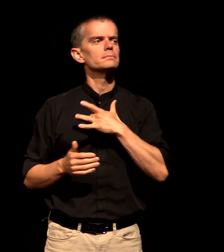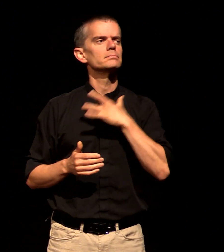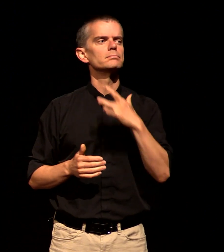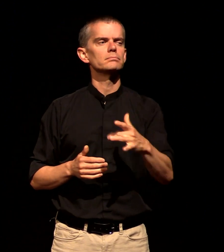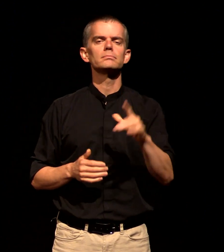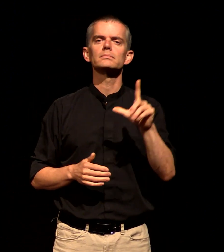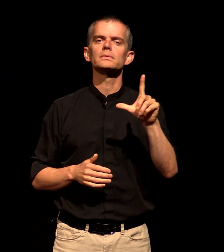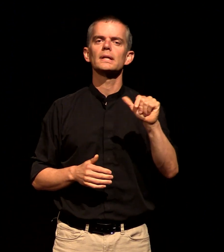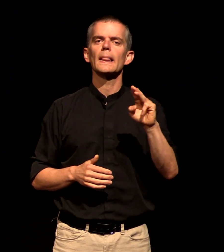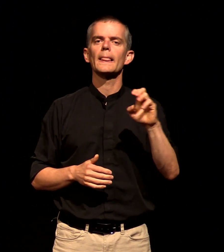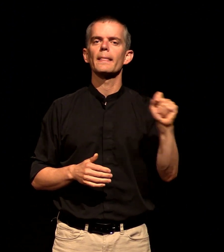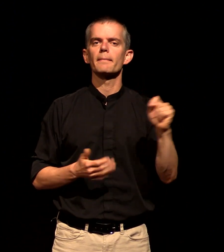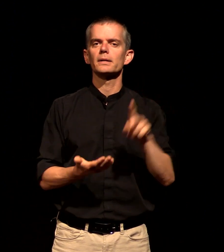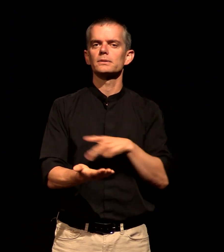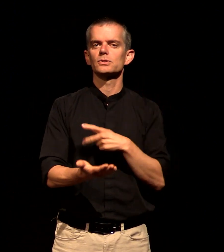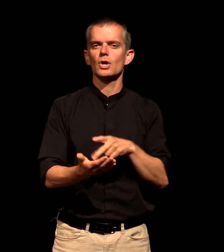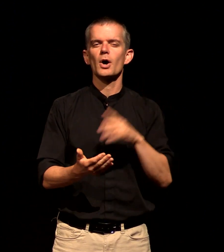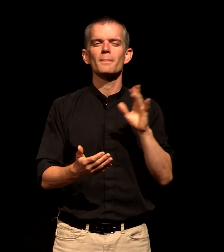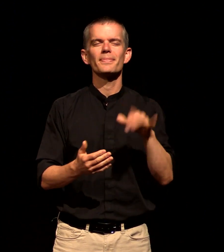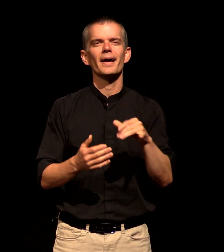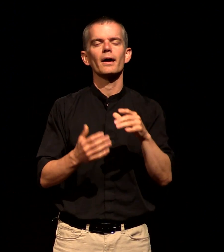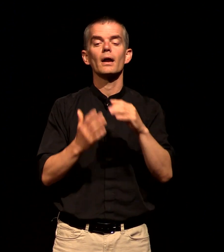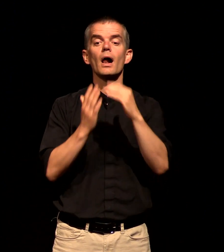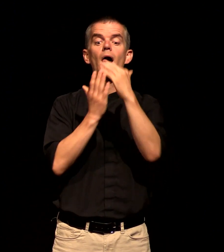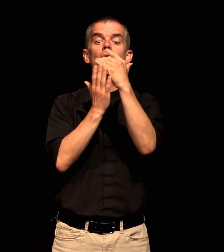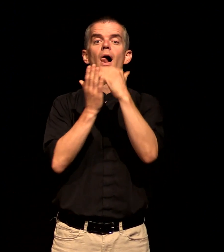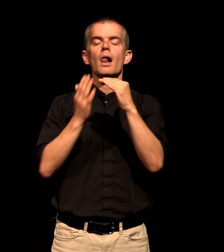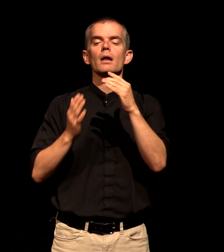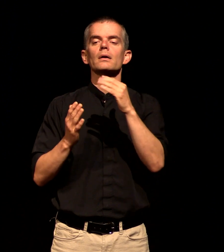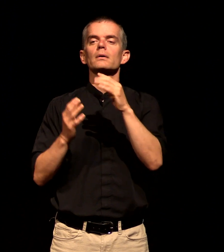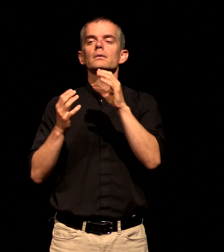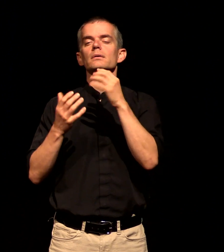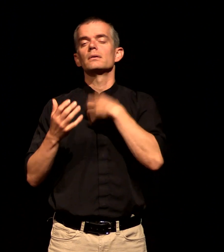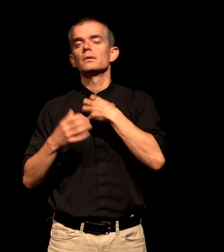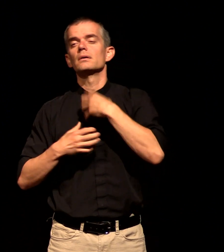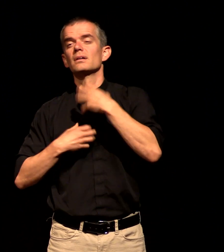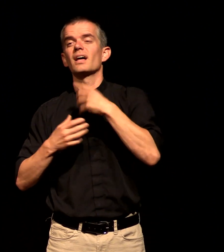turning a corner. And this kind of shift is actually a common